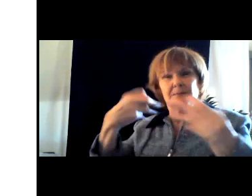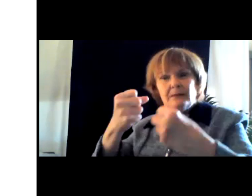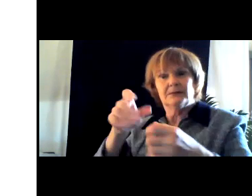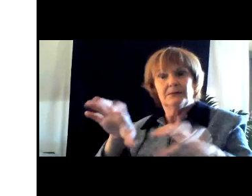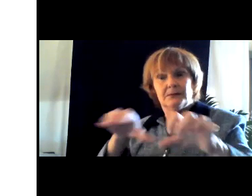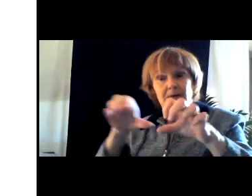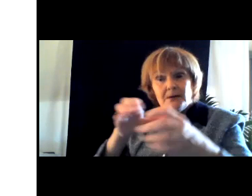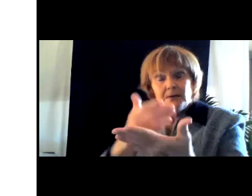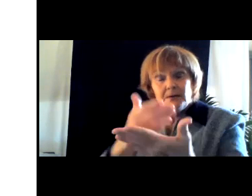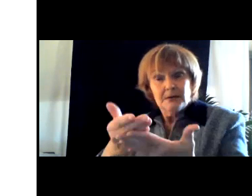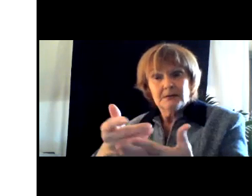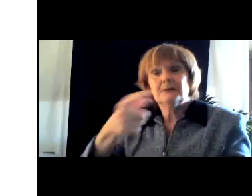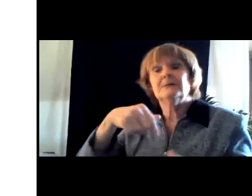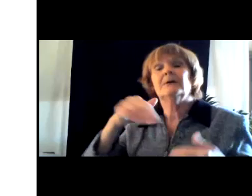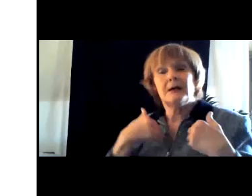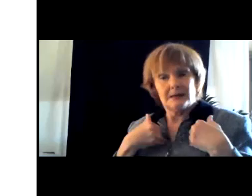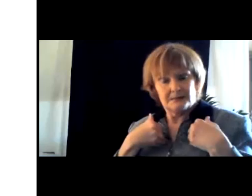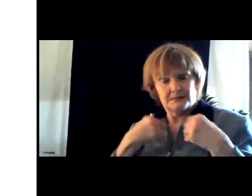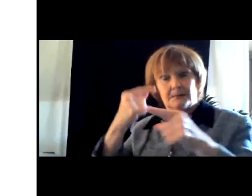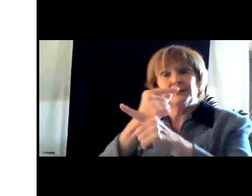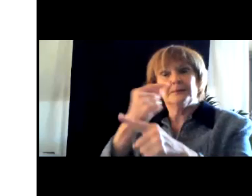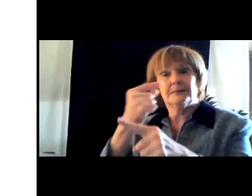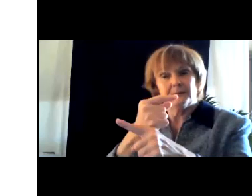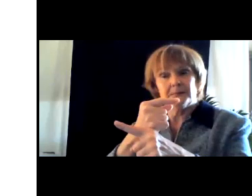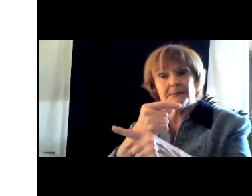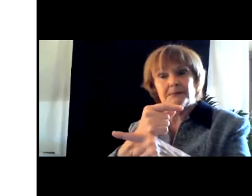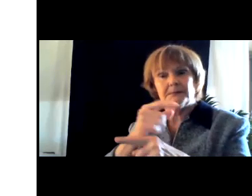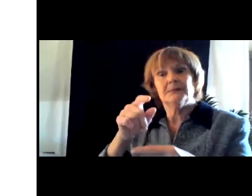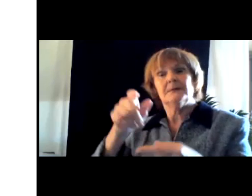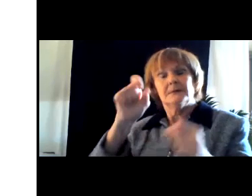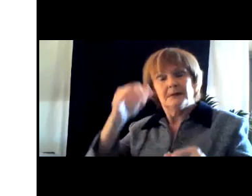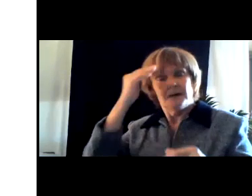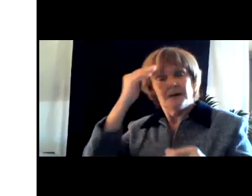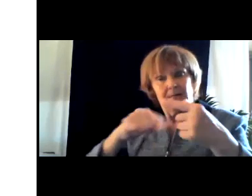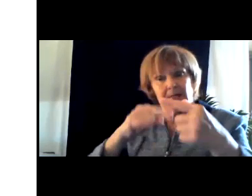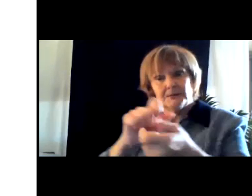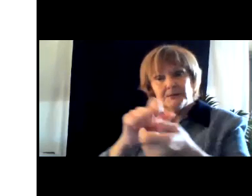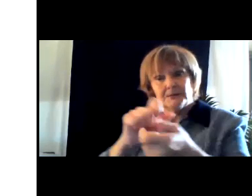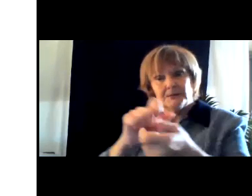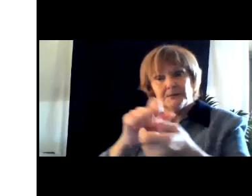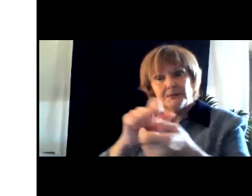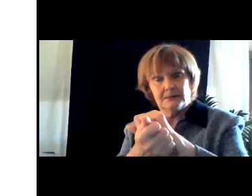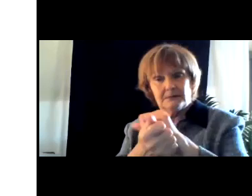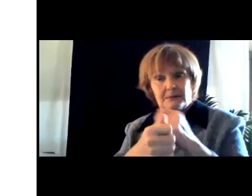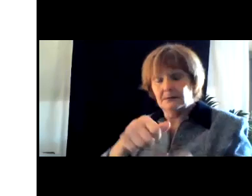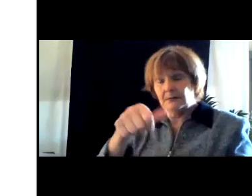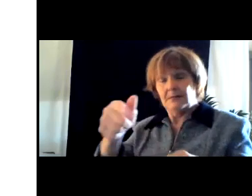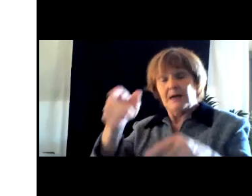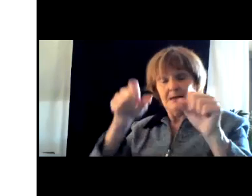where they have the power to bring about change. So in any way that they define for themselves is very important.